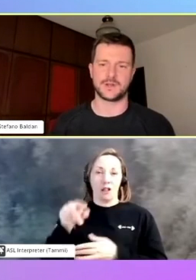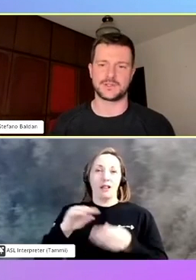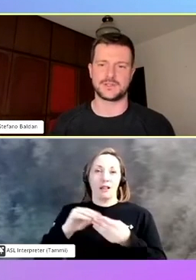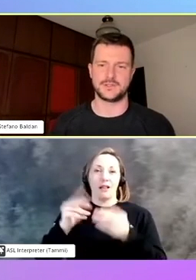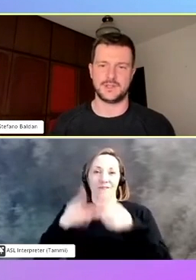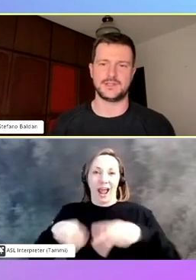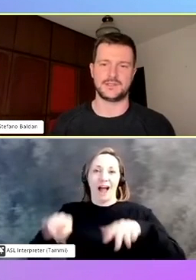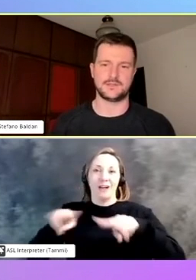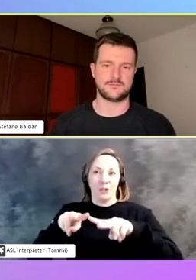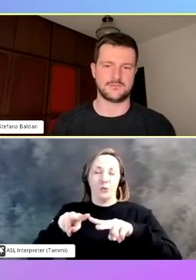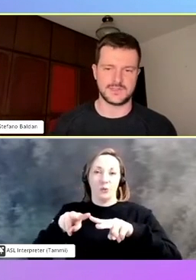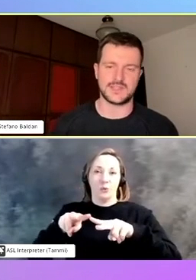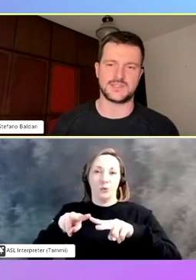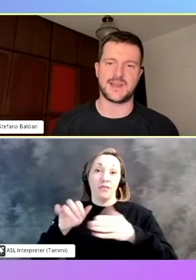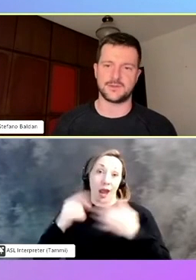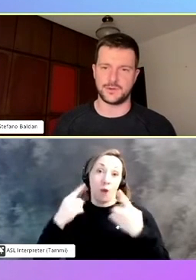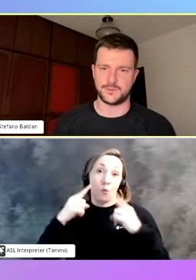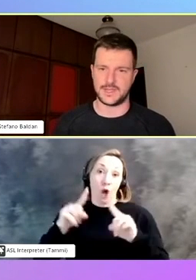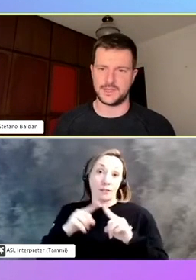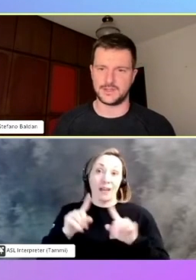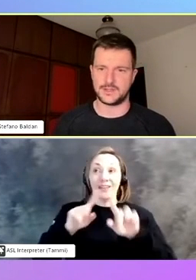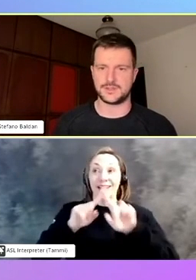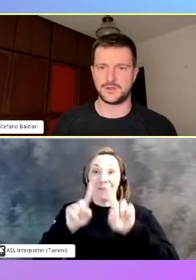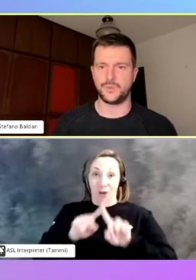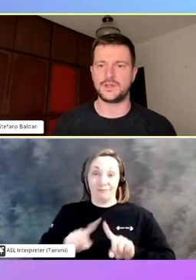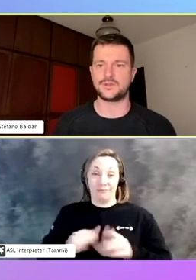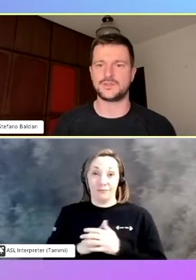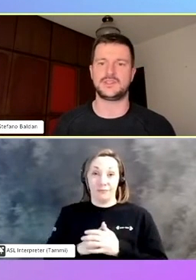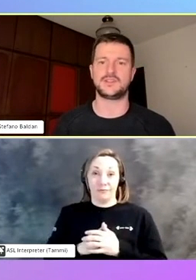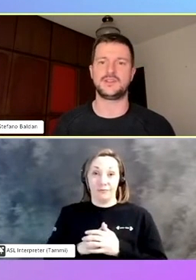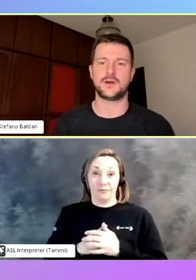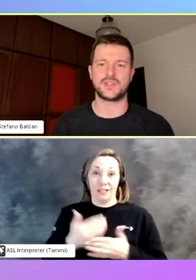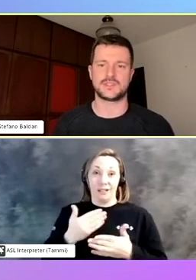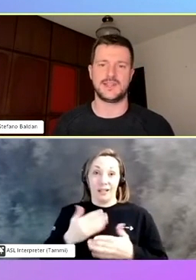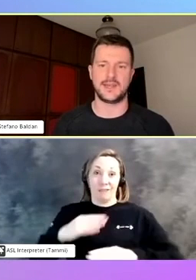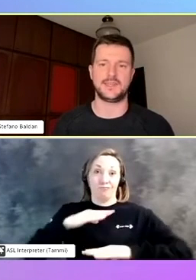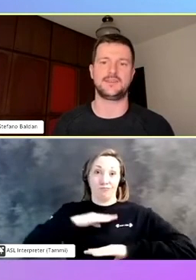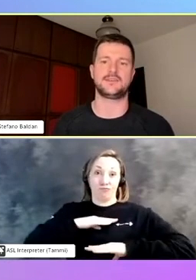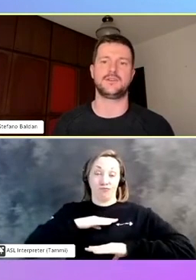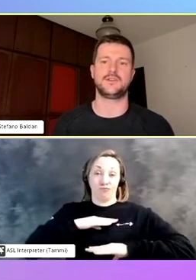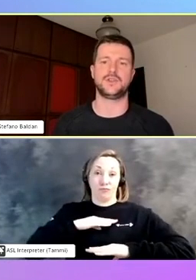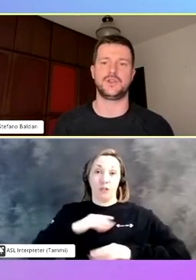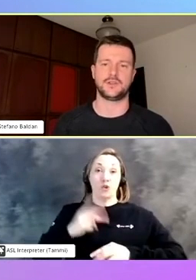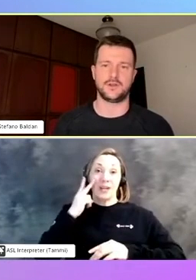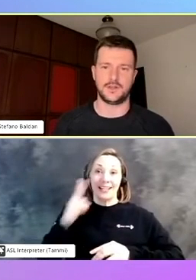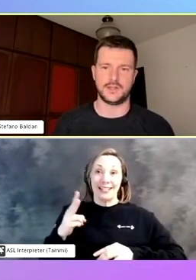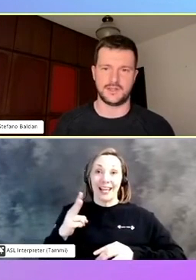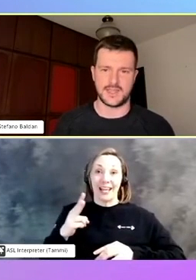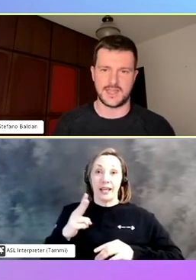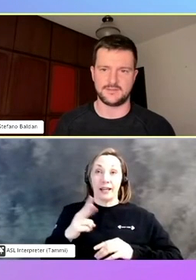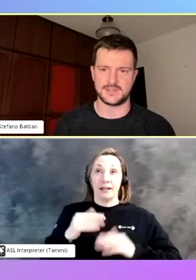BC provides an excellent guide to accessibility requirements, which go further than WCAG they're